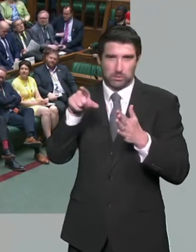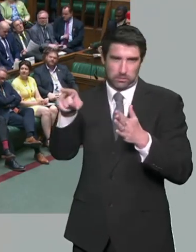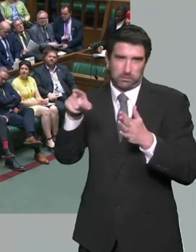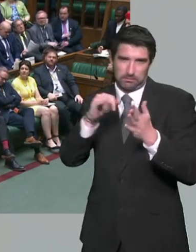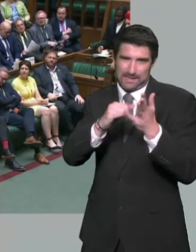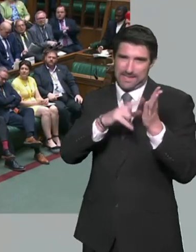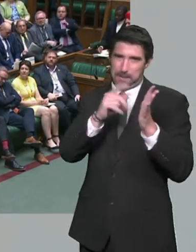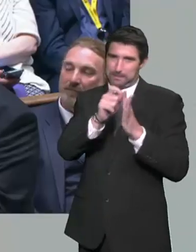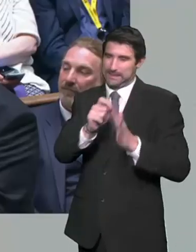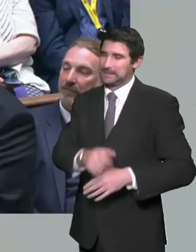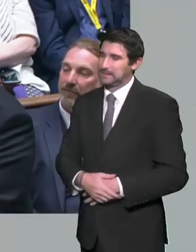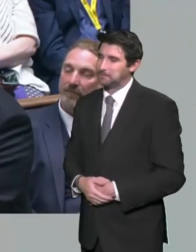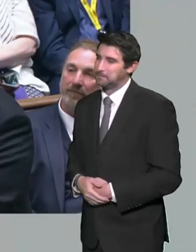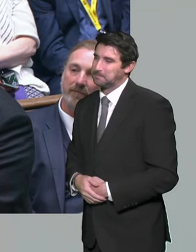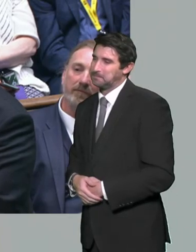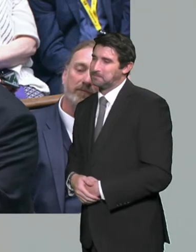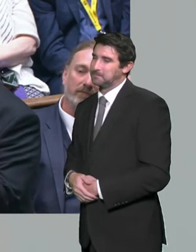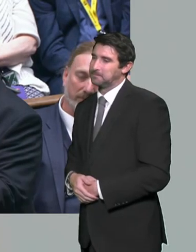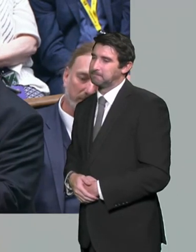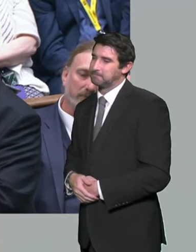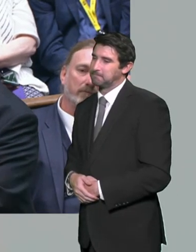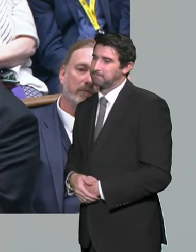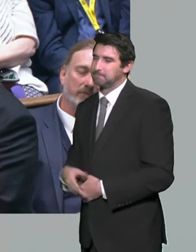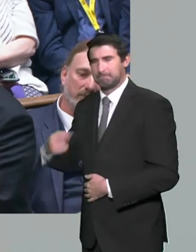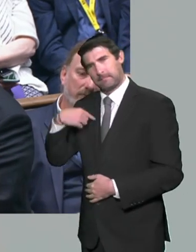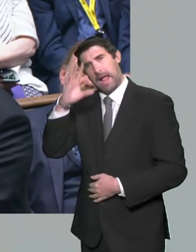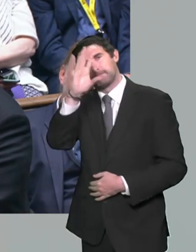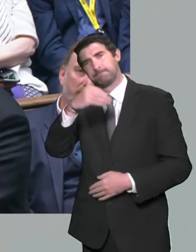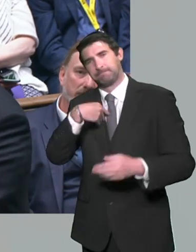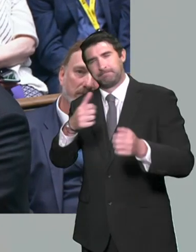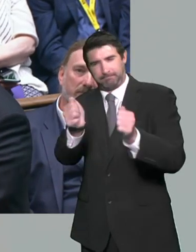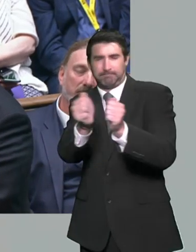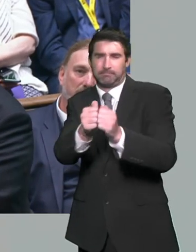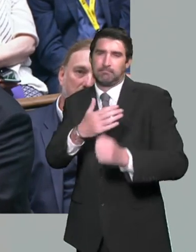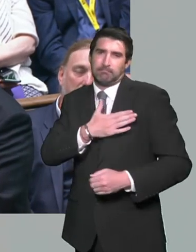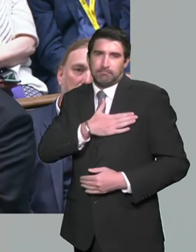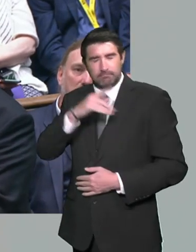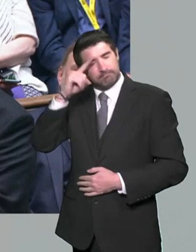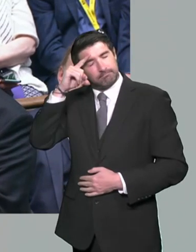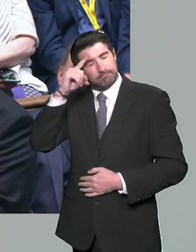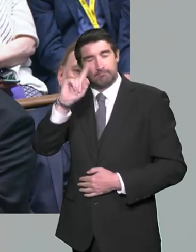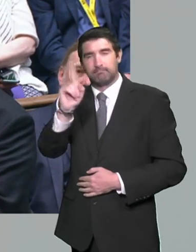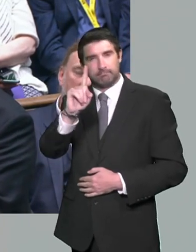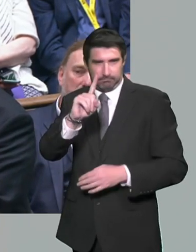the Falklands conflict of 40 years ago and those like my colleague Keith Brown, the Scottish Justice Minister, who served there.